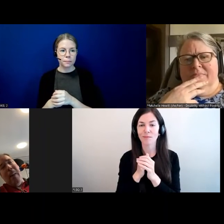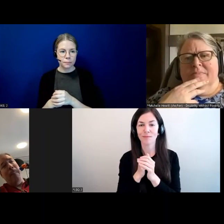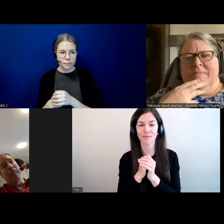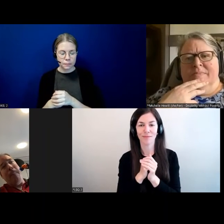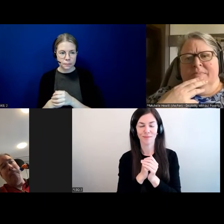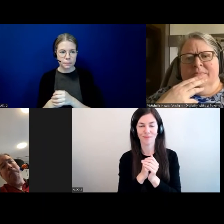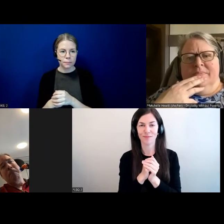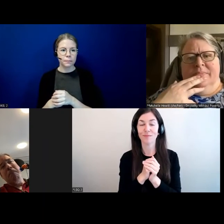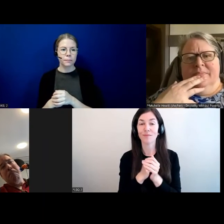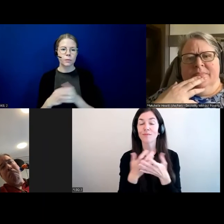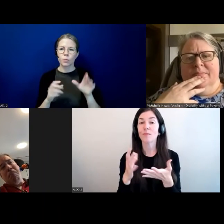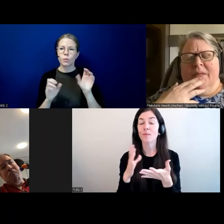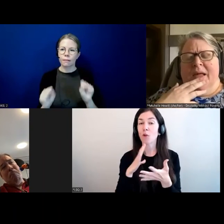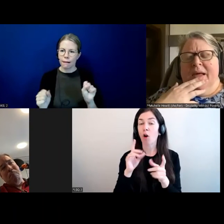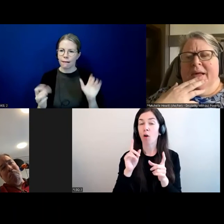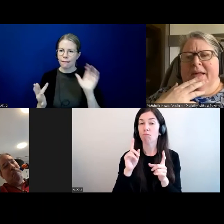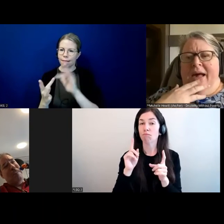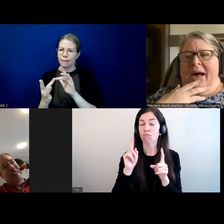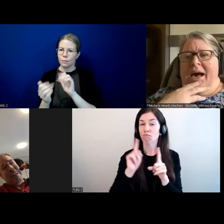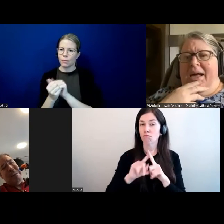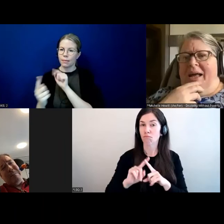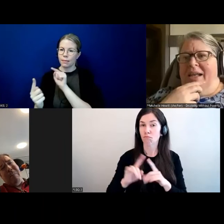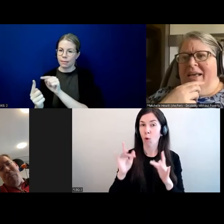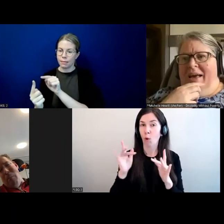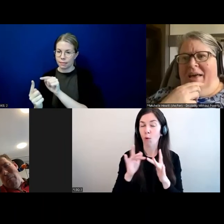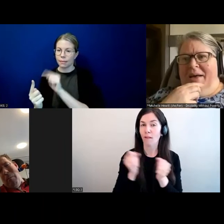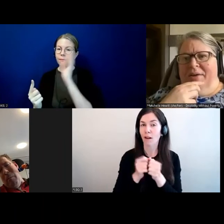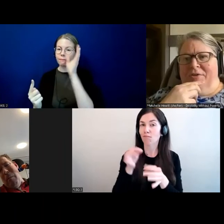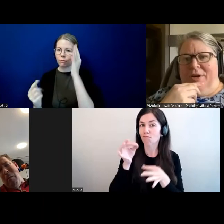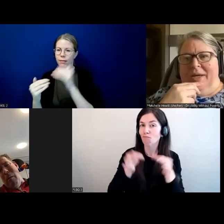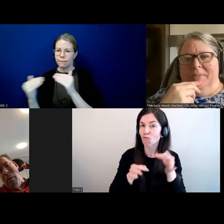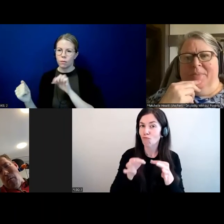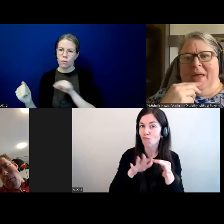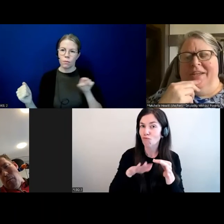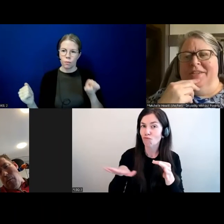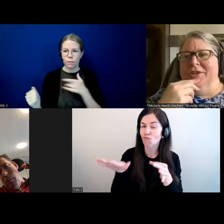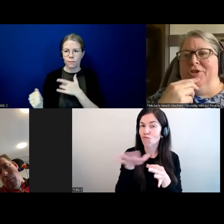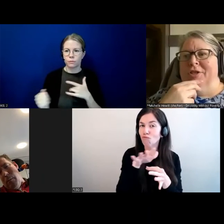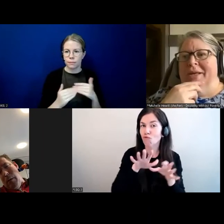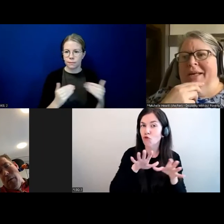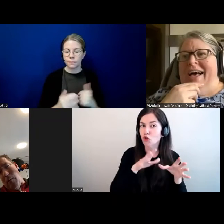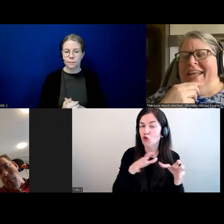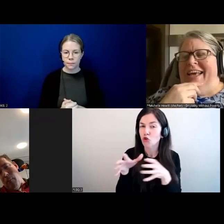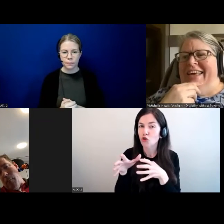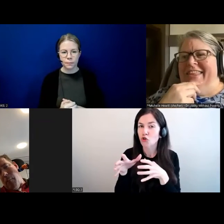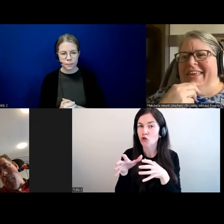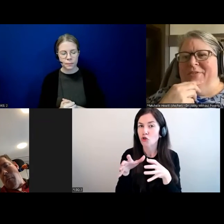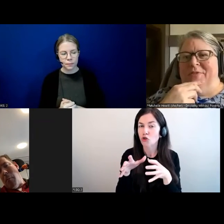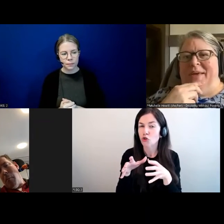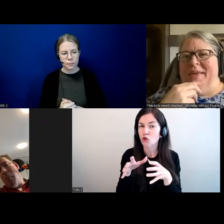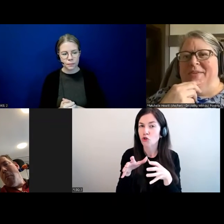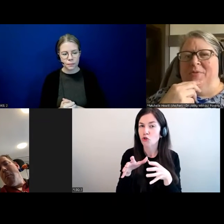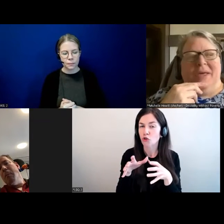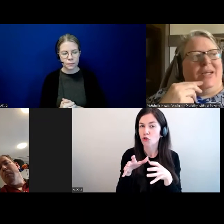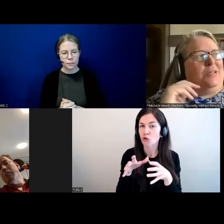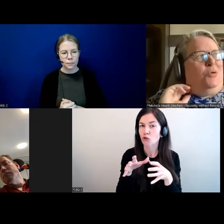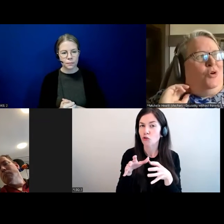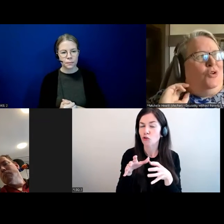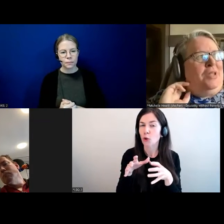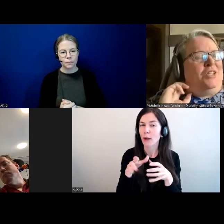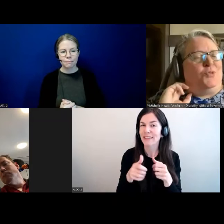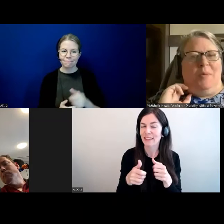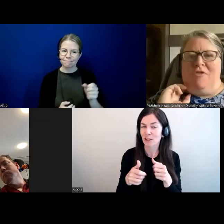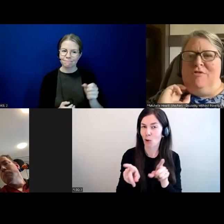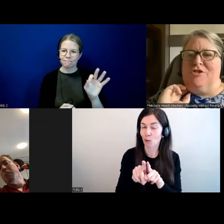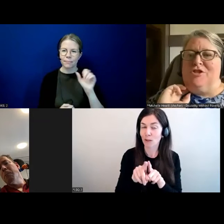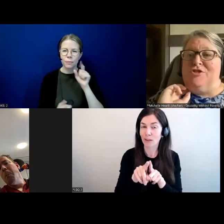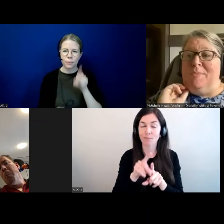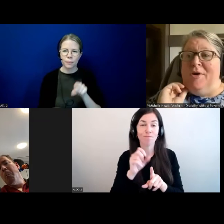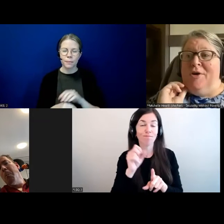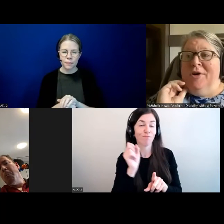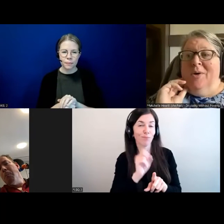Michelle Hewitt: YEAH. I AGREE. I THINK FOR ME IT'S IMPORTANT, AS WE APPROACH THE SUMMER,